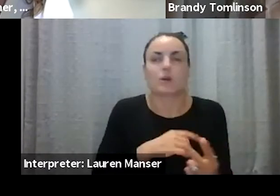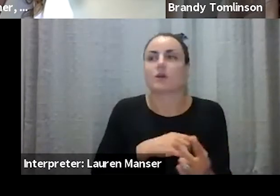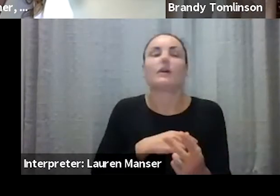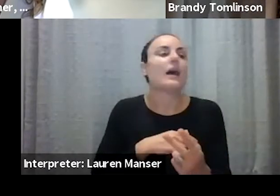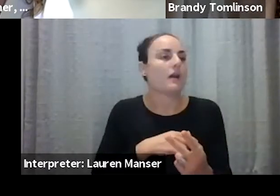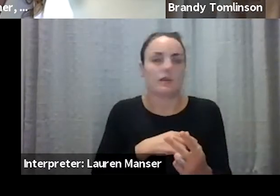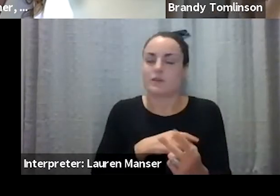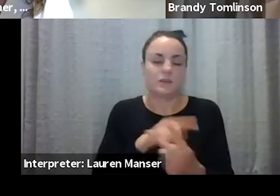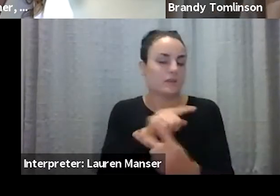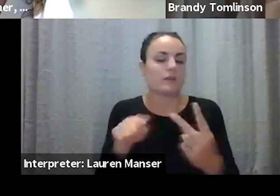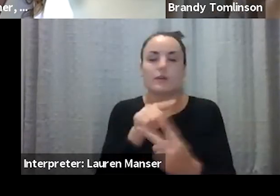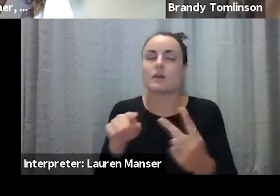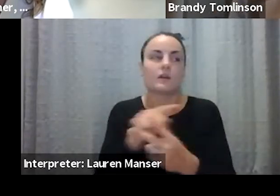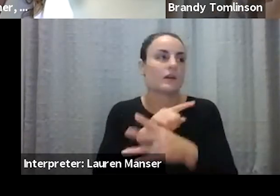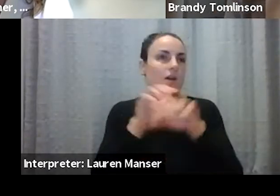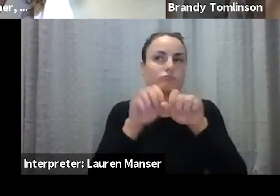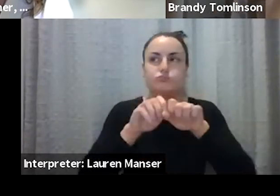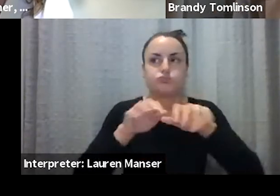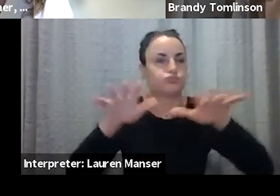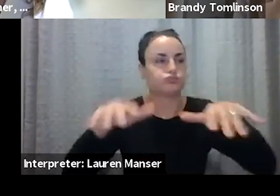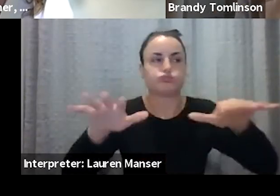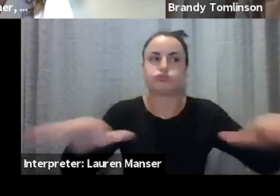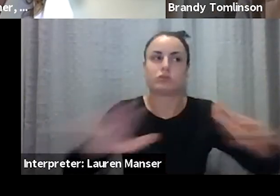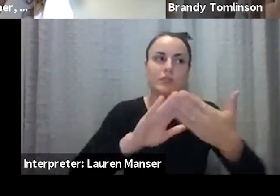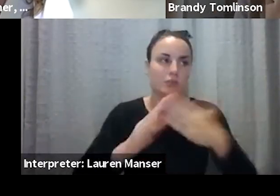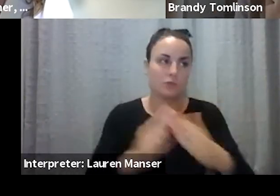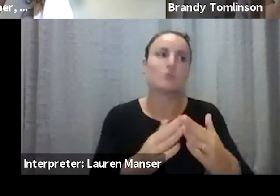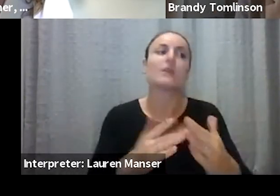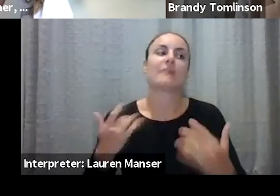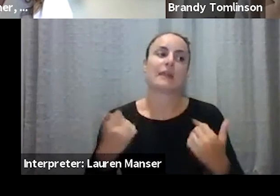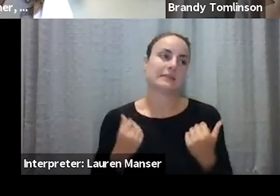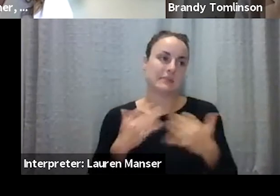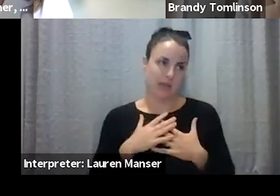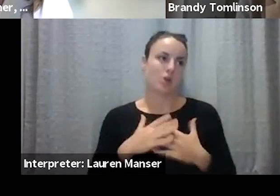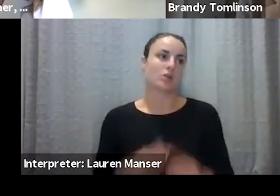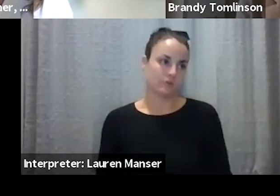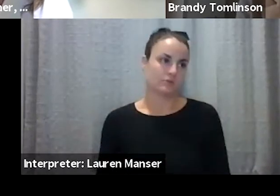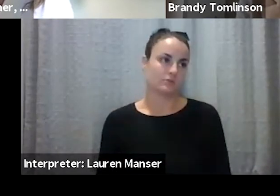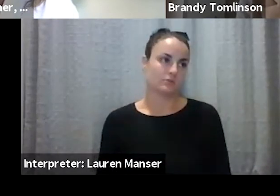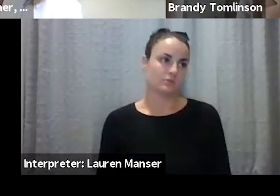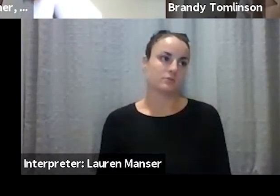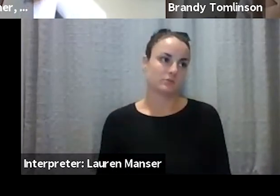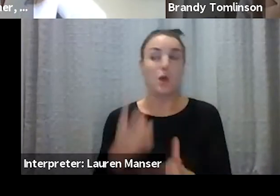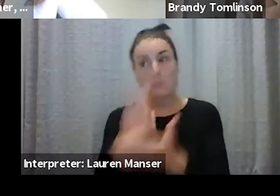And so we have a lot of people in the population, kids, adults and everyone in between,